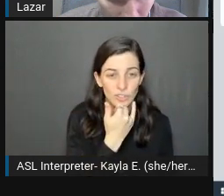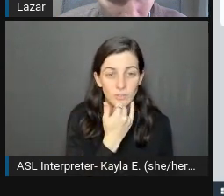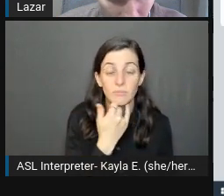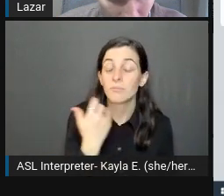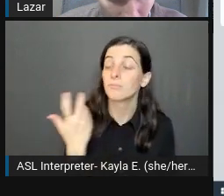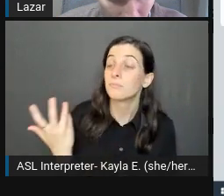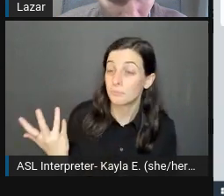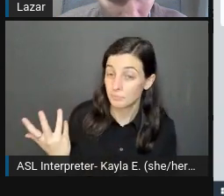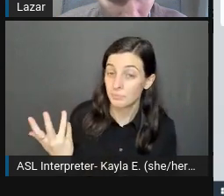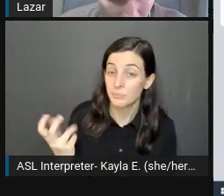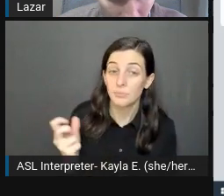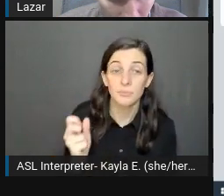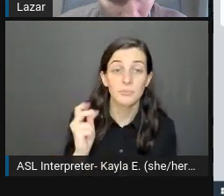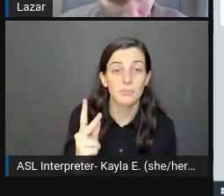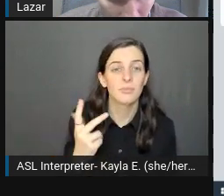Let's try testing another website.